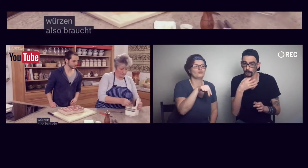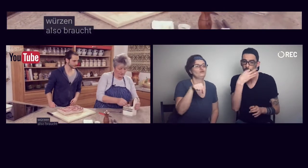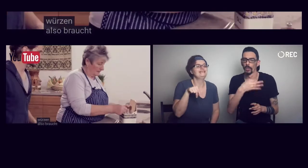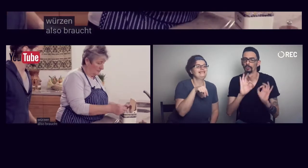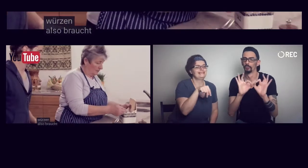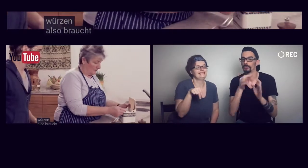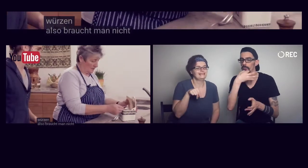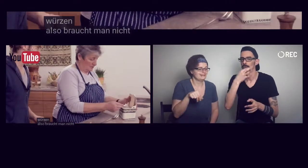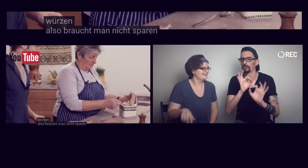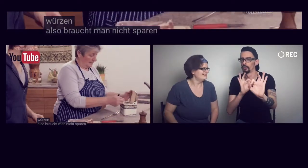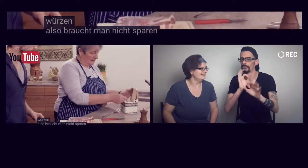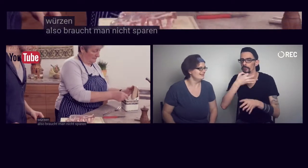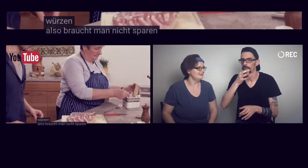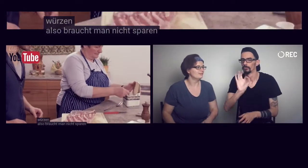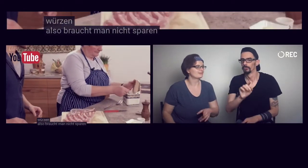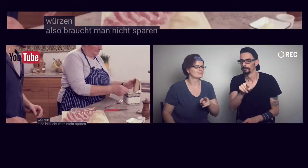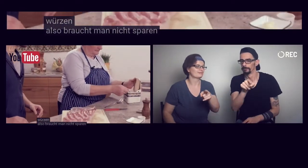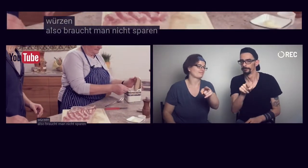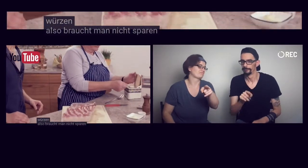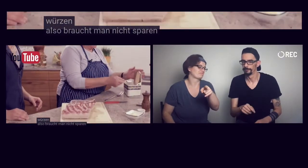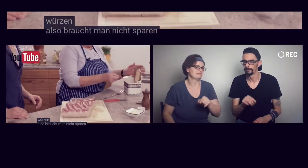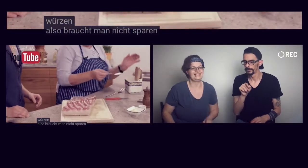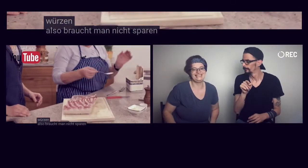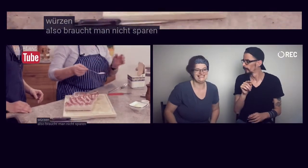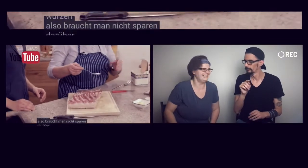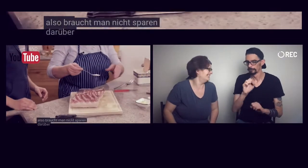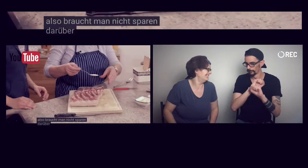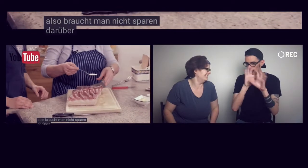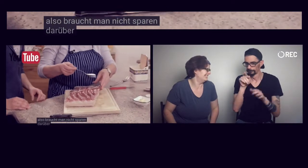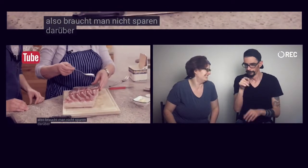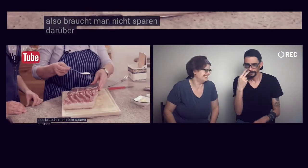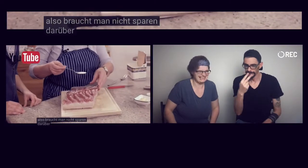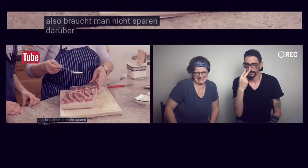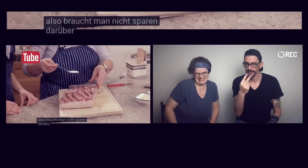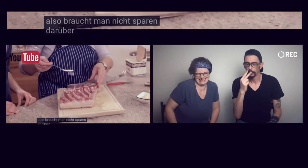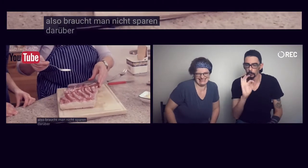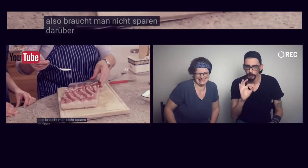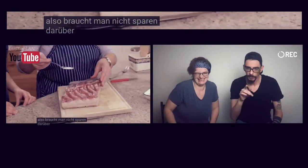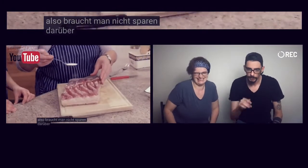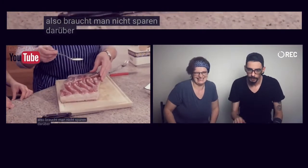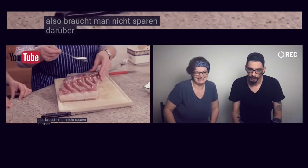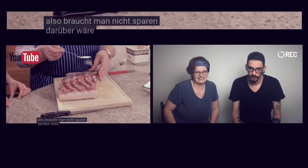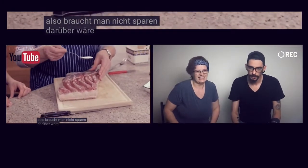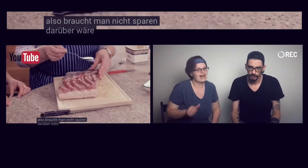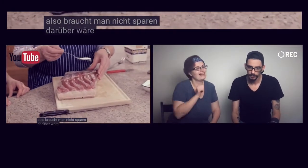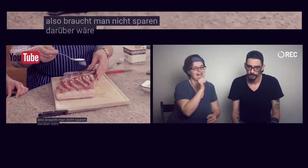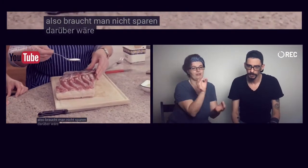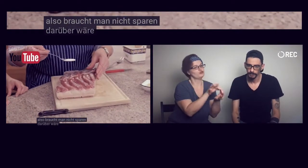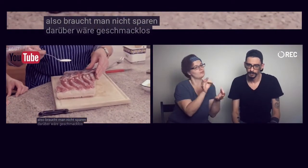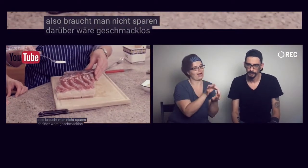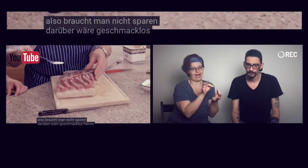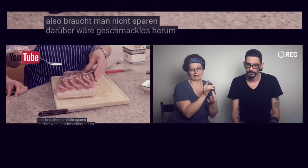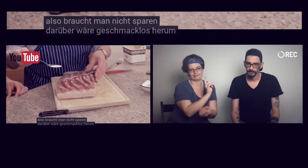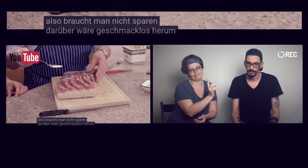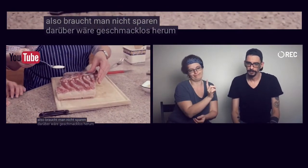[Spice up.] [NOAH] - That is good German. A fabulous German. Excellent German. I see that! [You shall not save,]